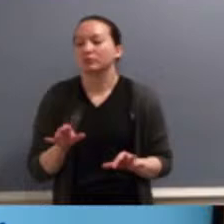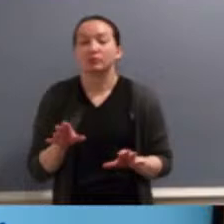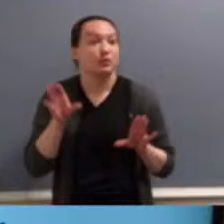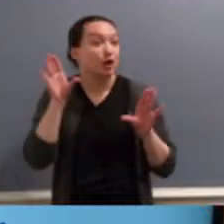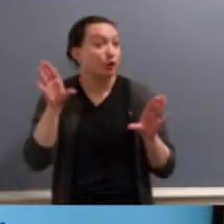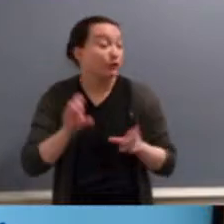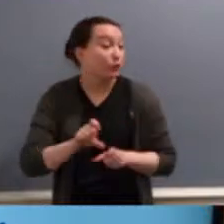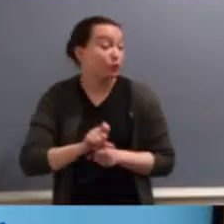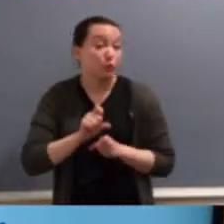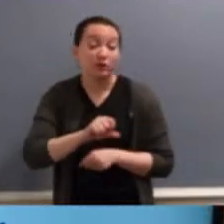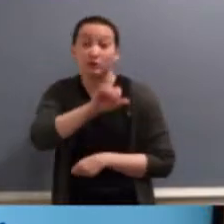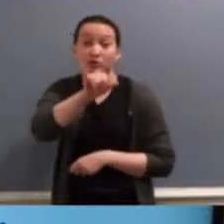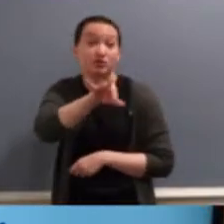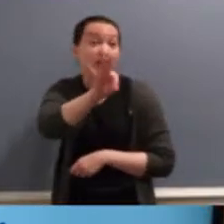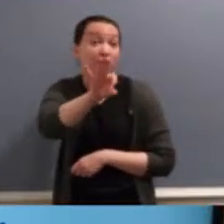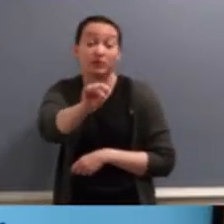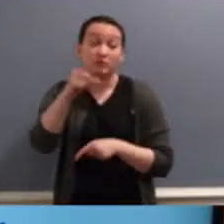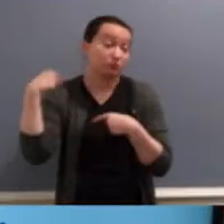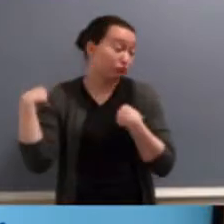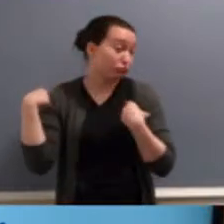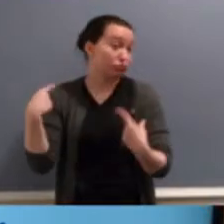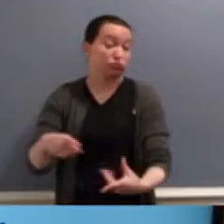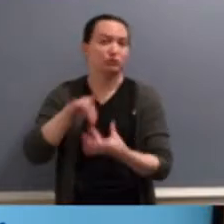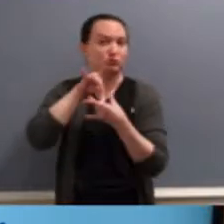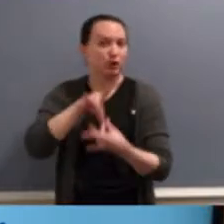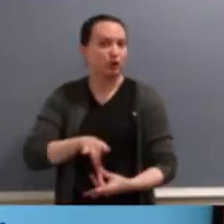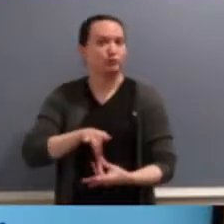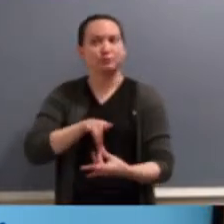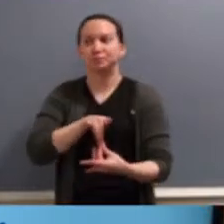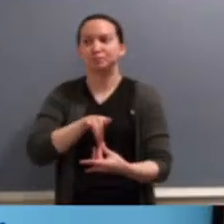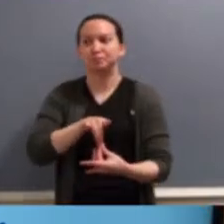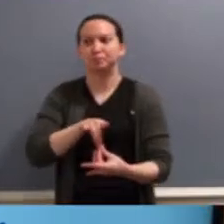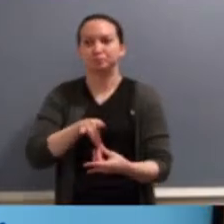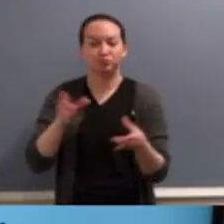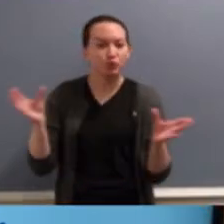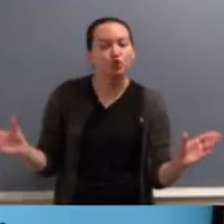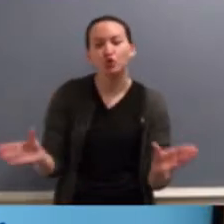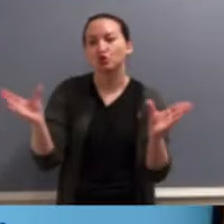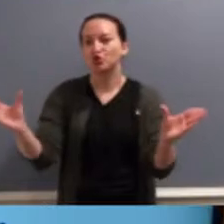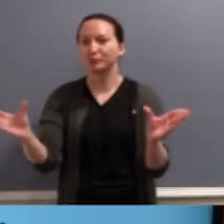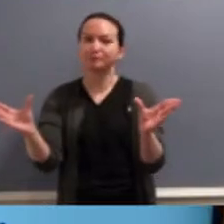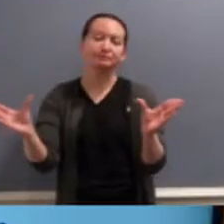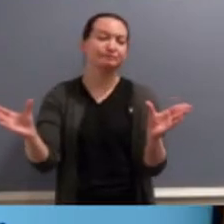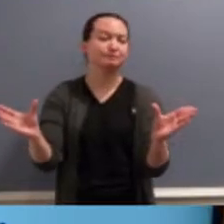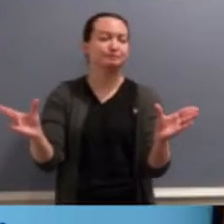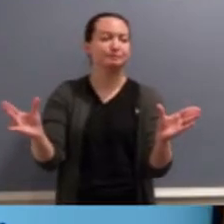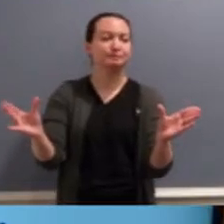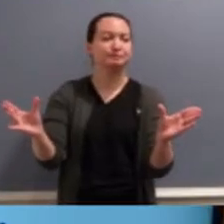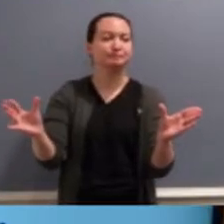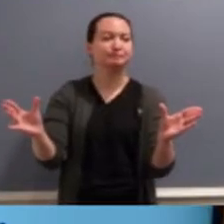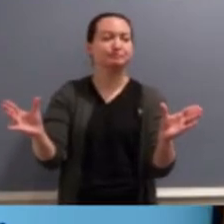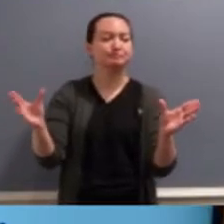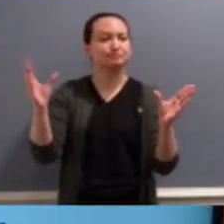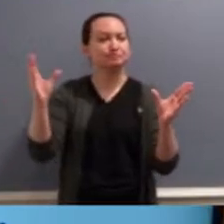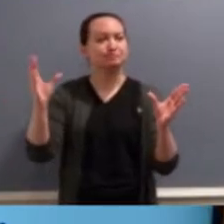work that JFS has been doing as it relates to things like promoting the advancement in kinship